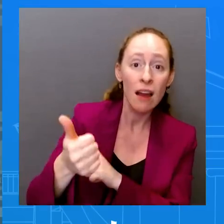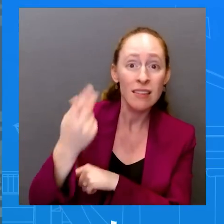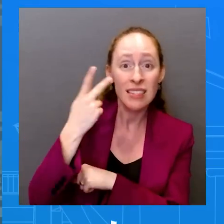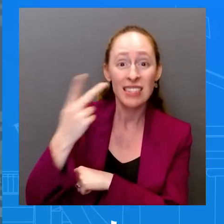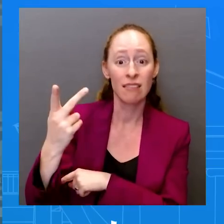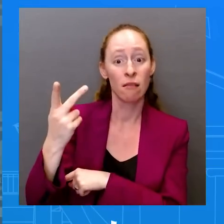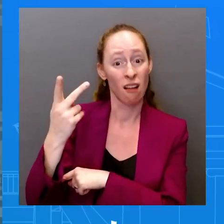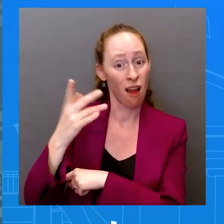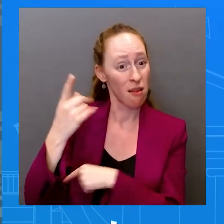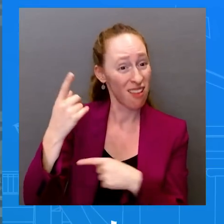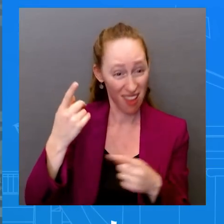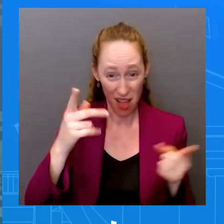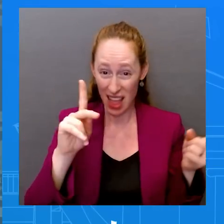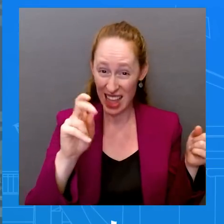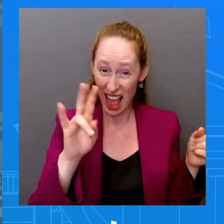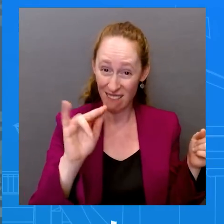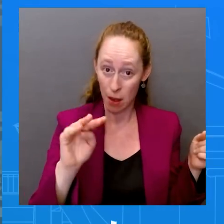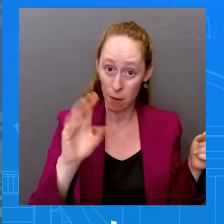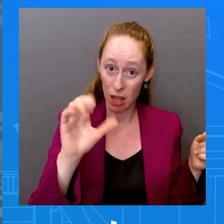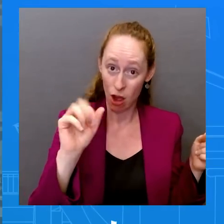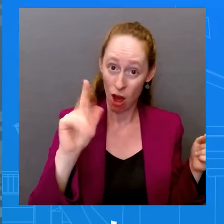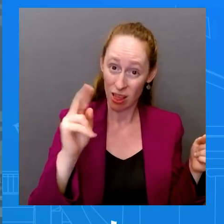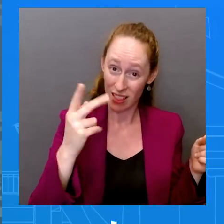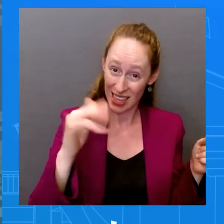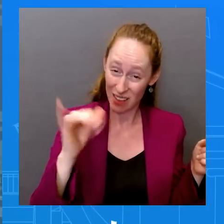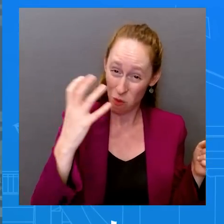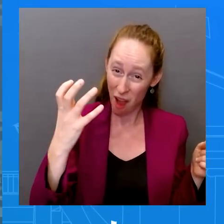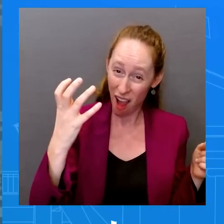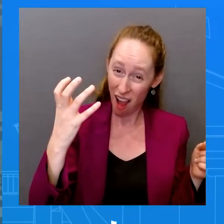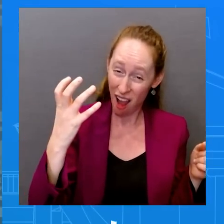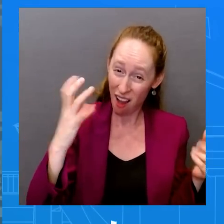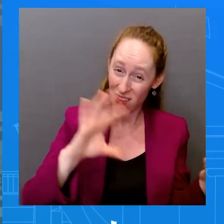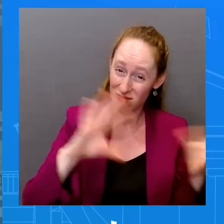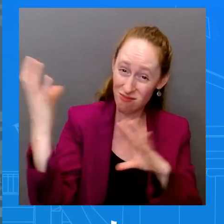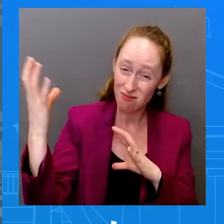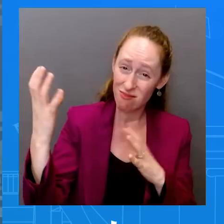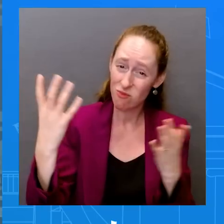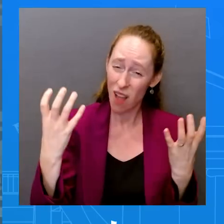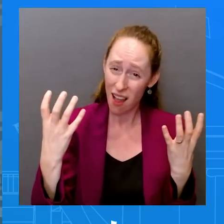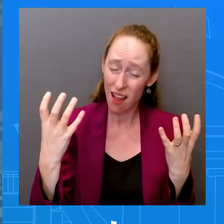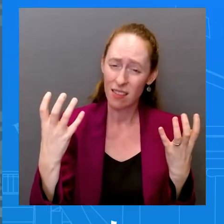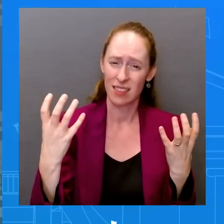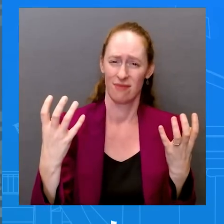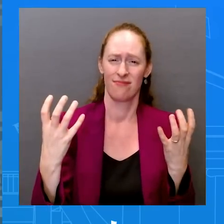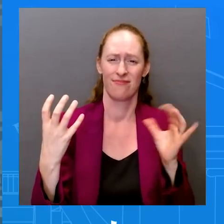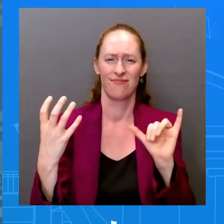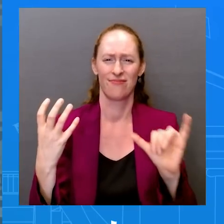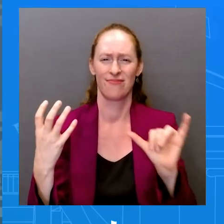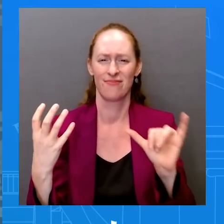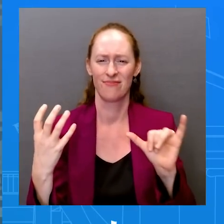that tells you everything that you know -- that we need to know: that they are all for tax giveaways.